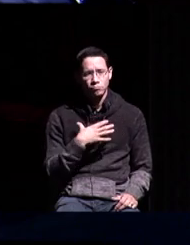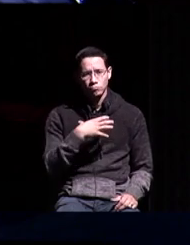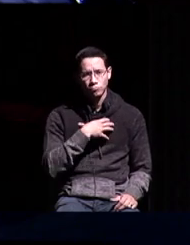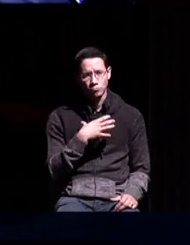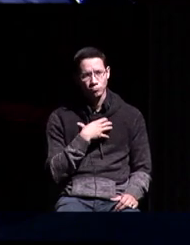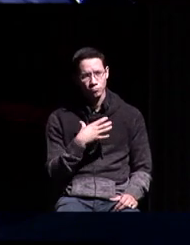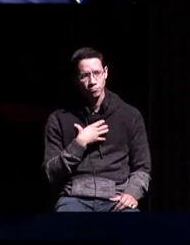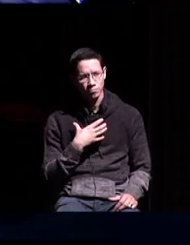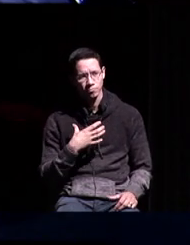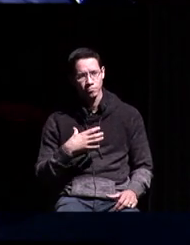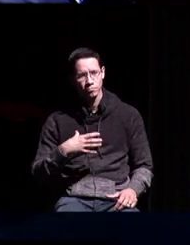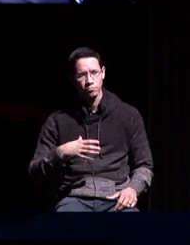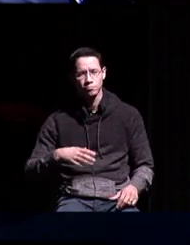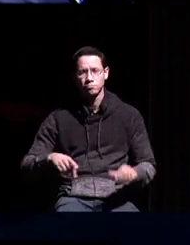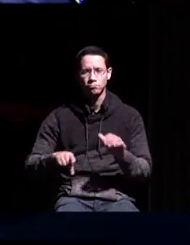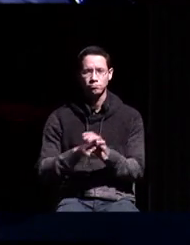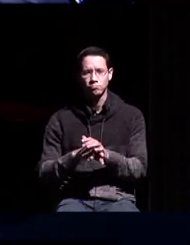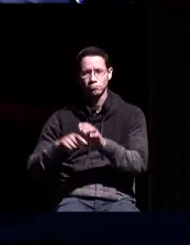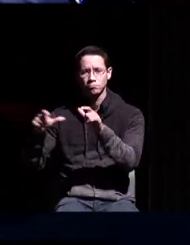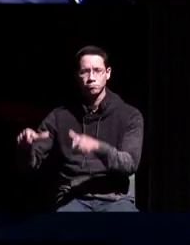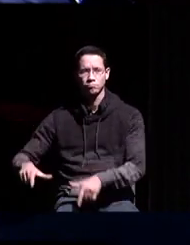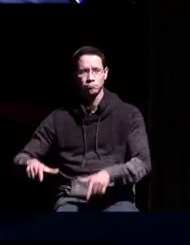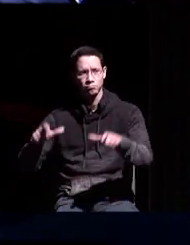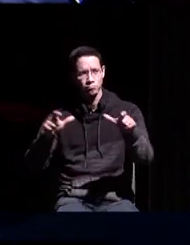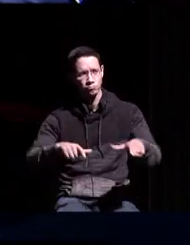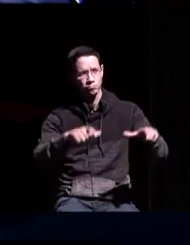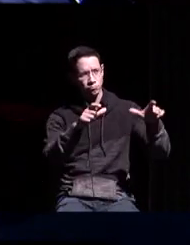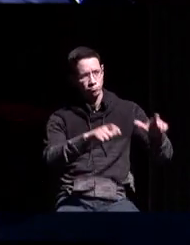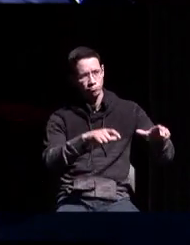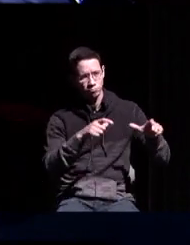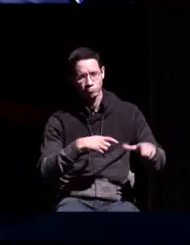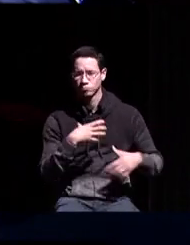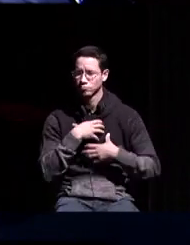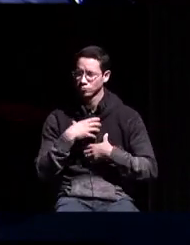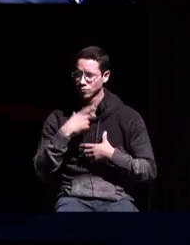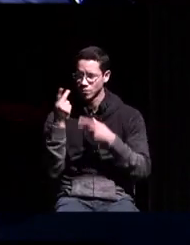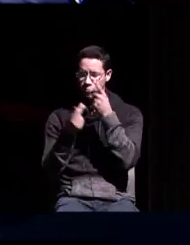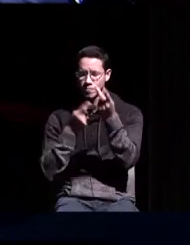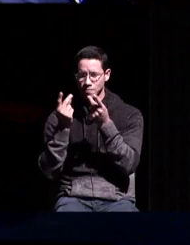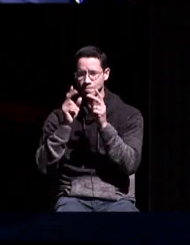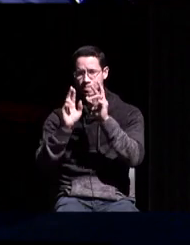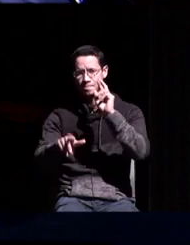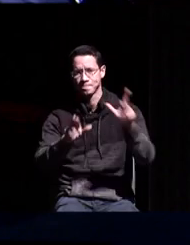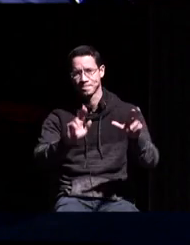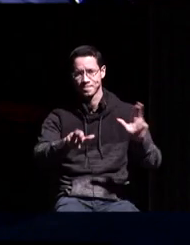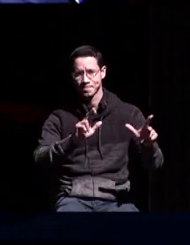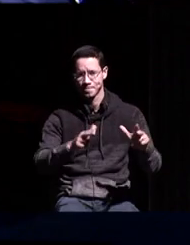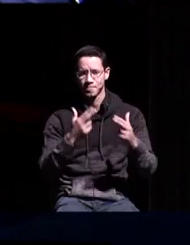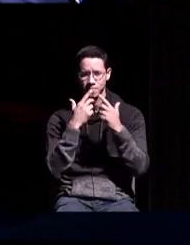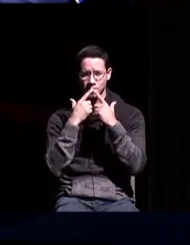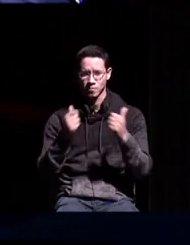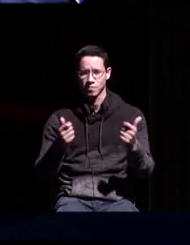the stresses and ways of saying. Different languages and accents